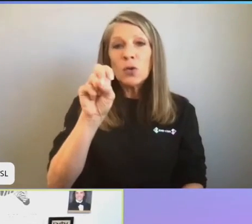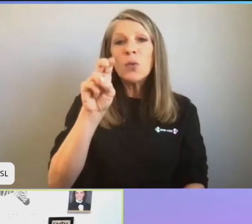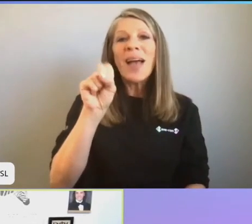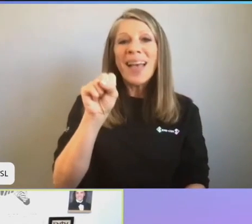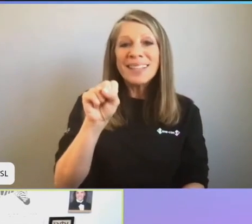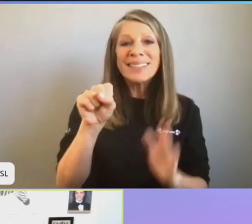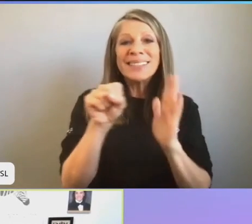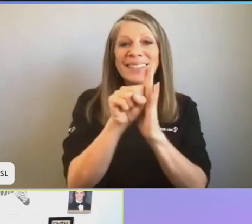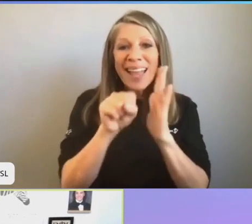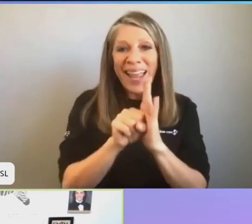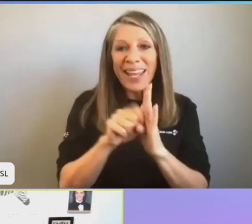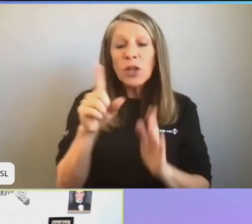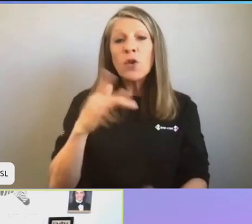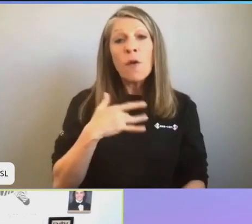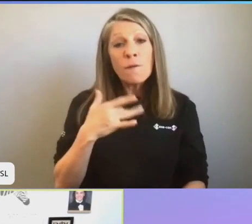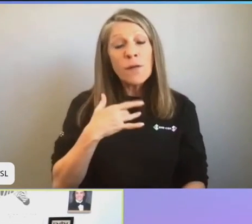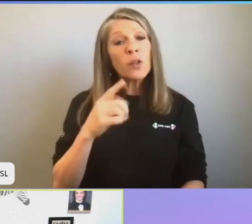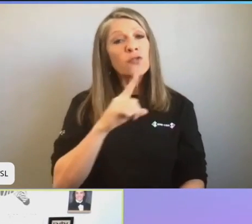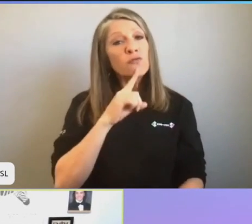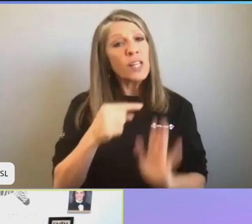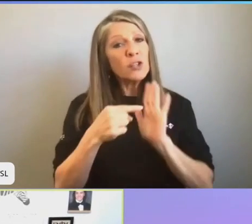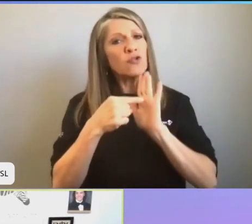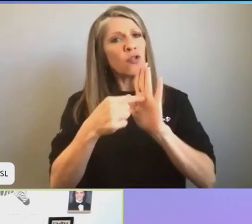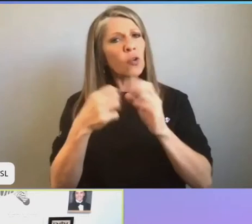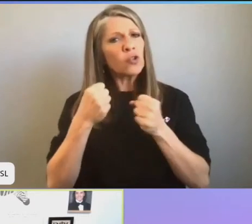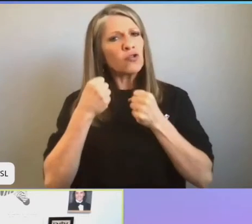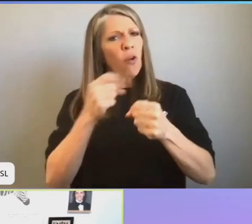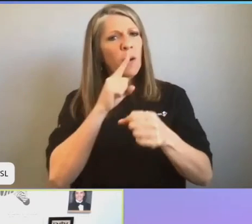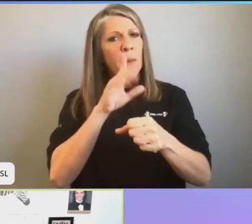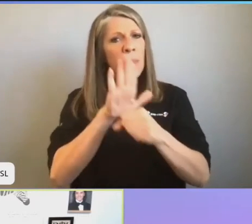question. The first question is, is there a US state --